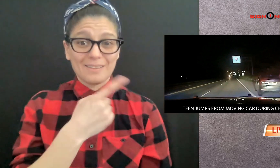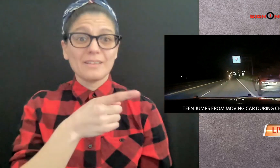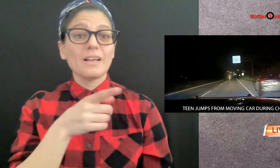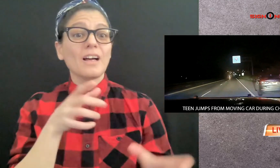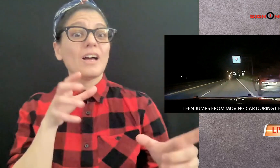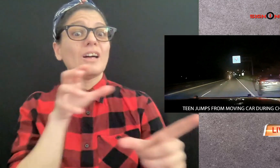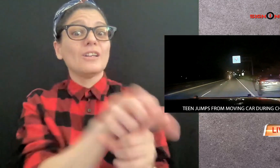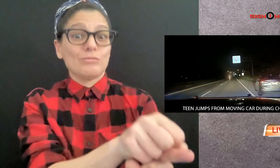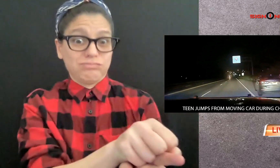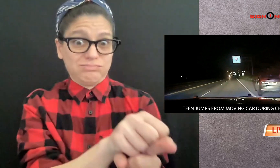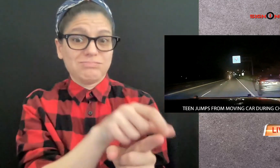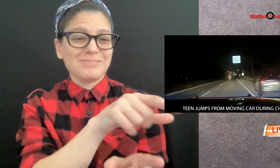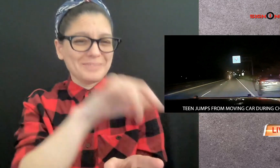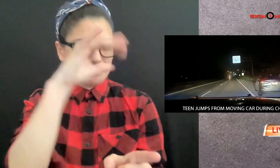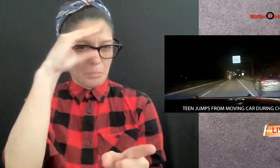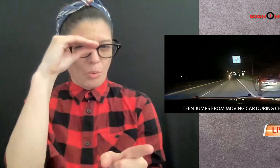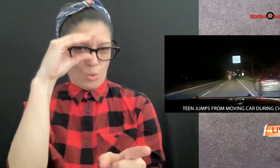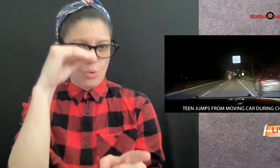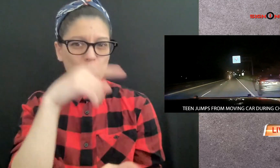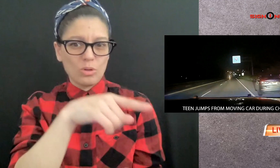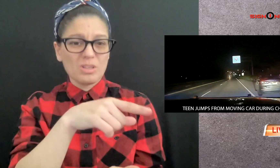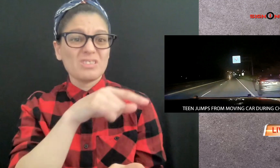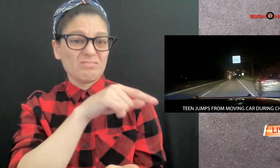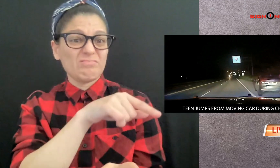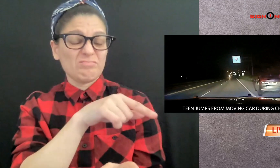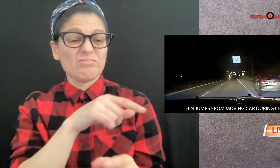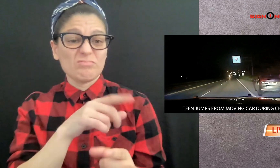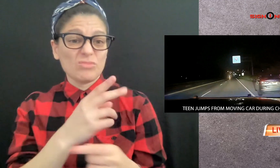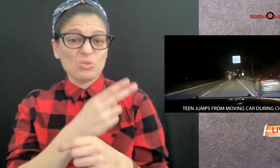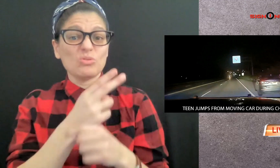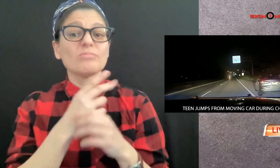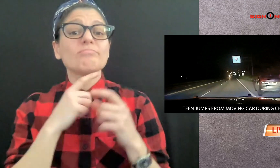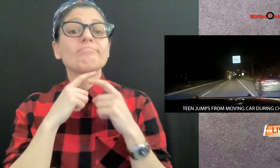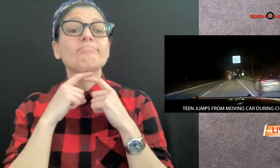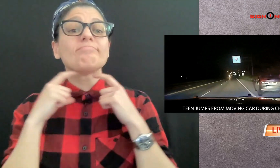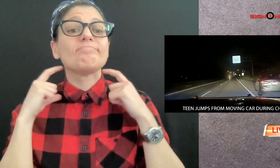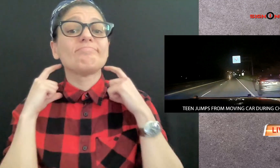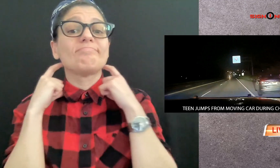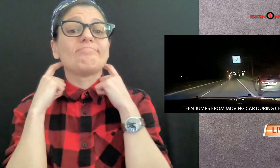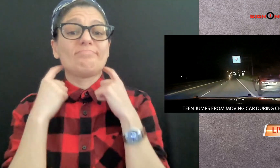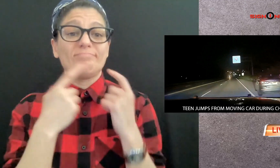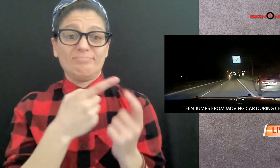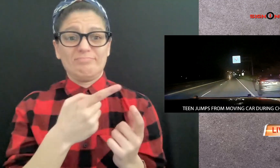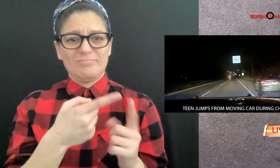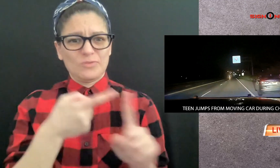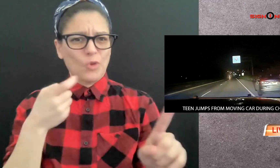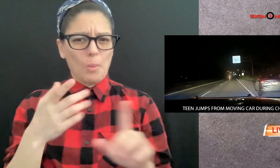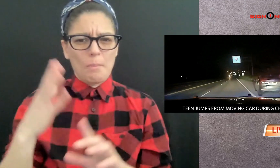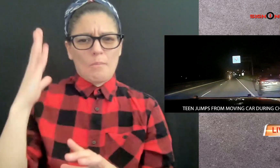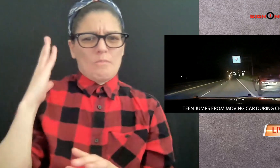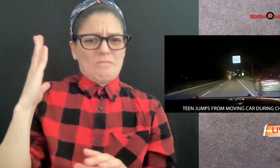police say when they caught the boy he was wearing a neck brace from a previous accident